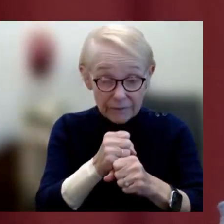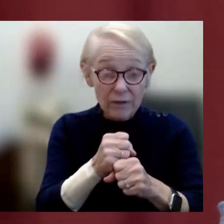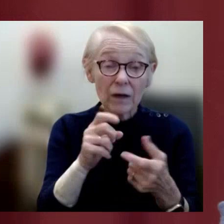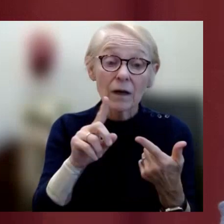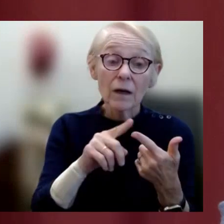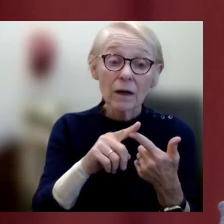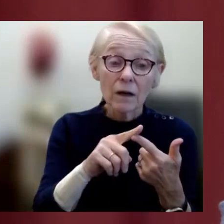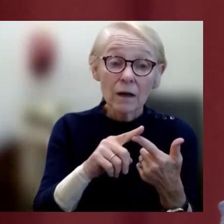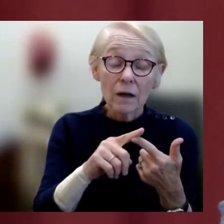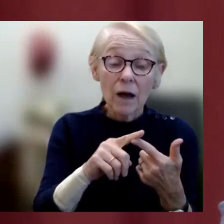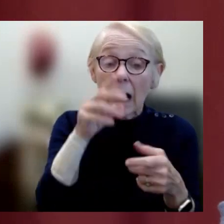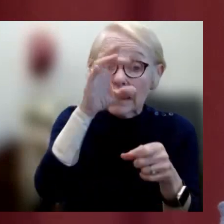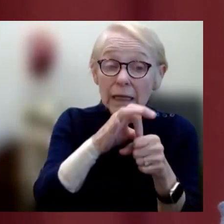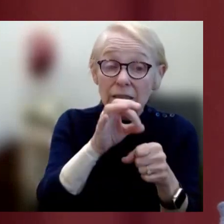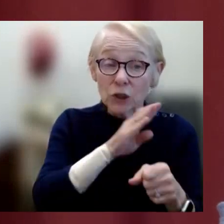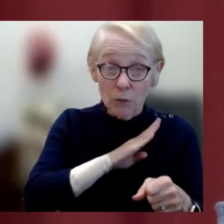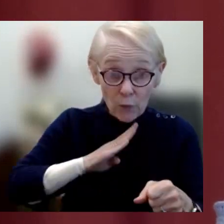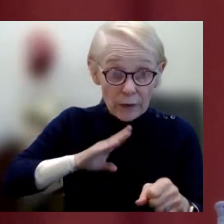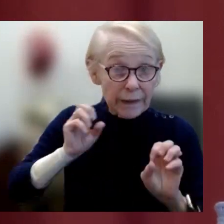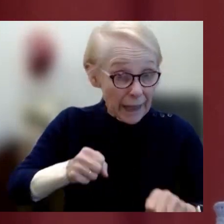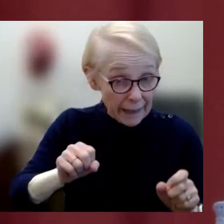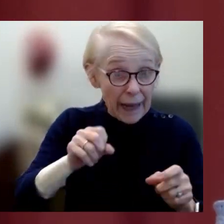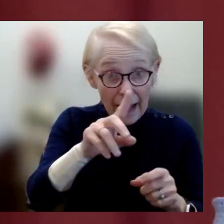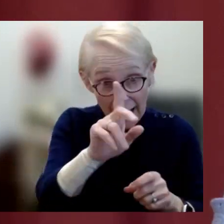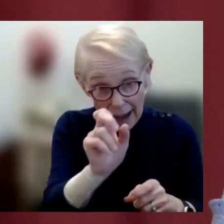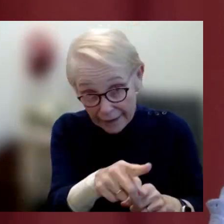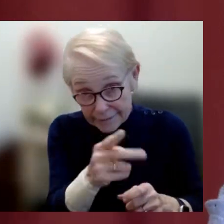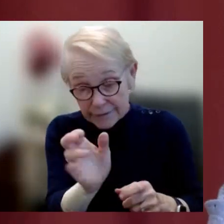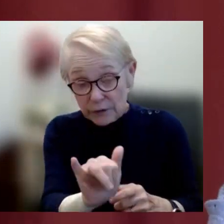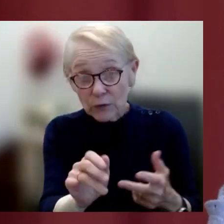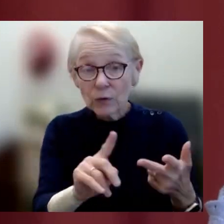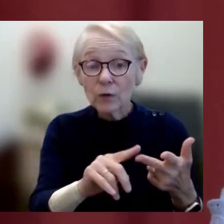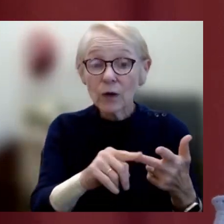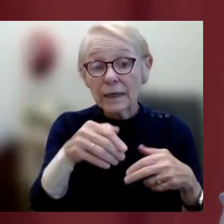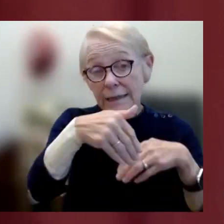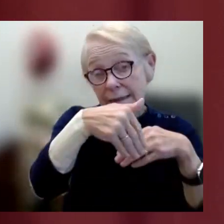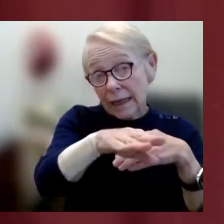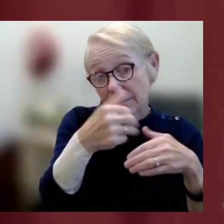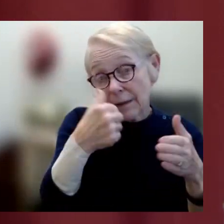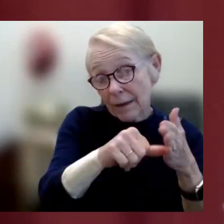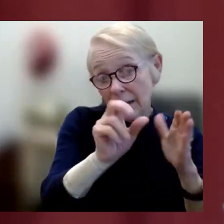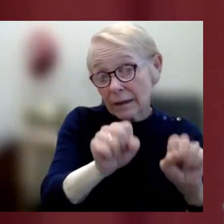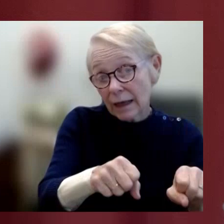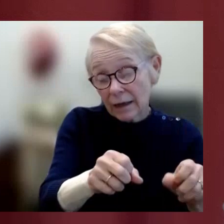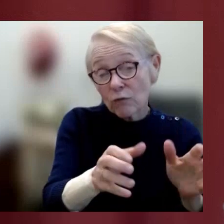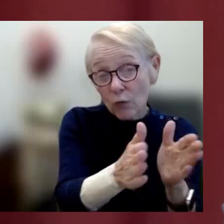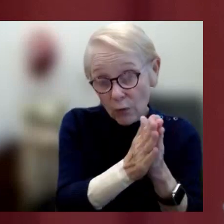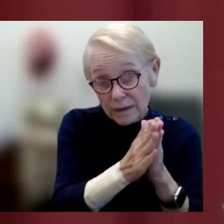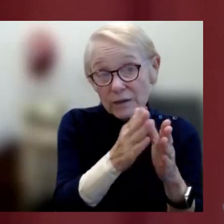board uh and and receive a mail Ballot or they can send by mail a request to receive a mail ballot so